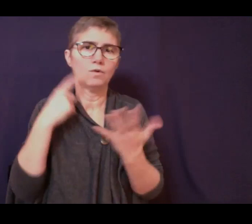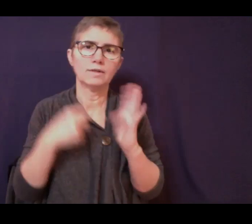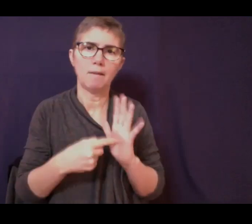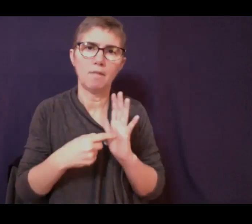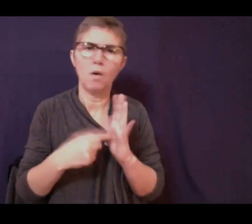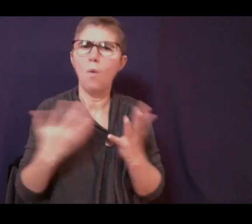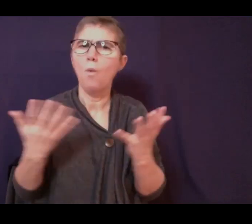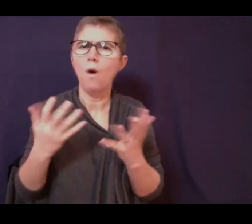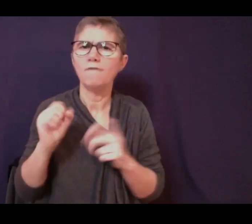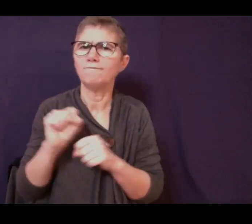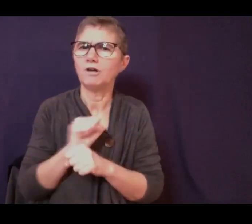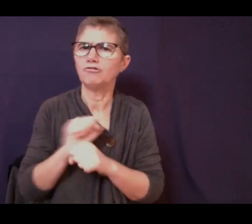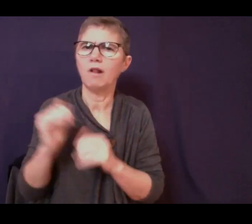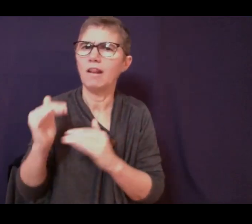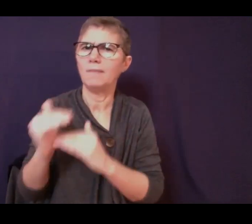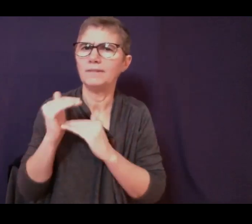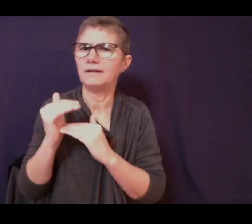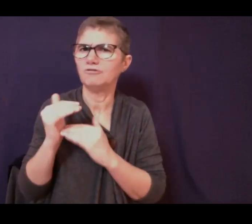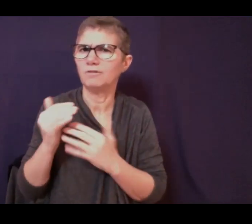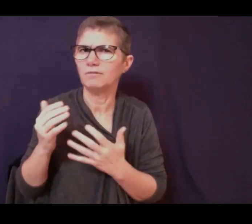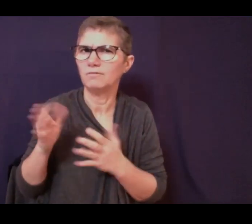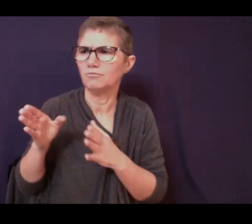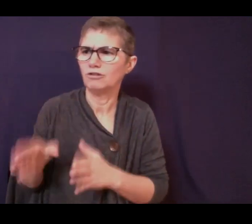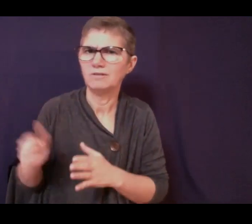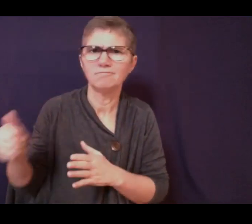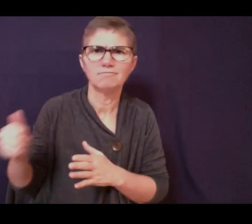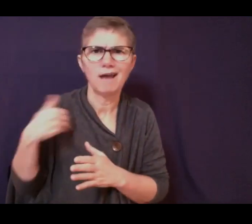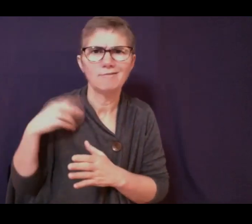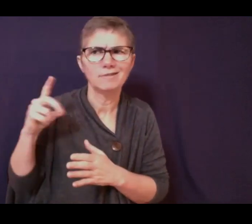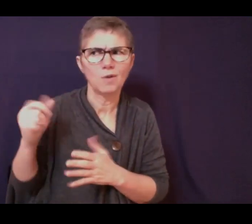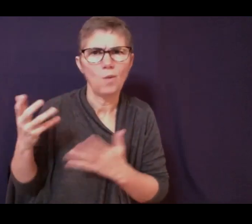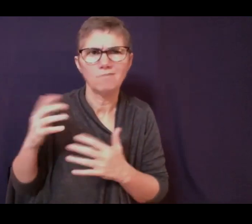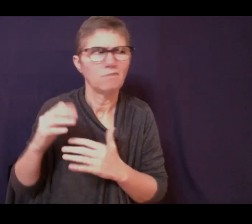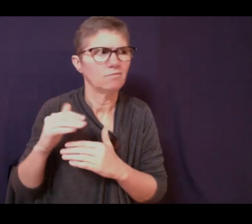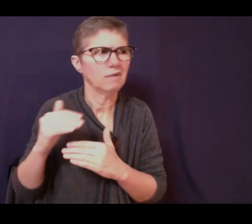limitation is the person with a disability experiencing as a result of their disability